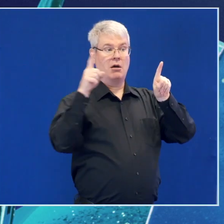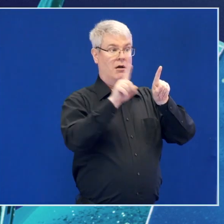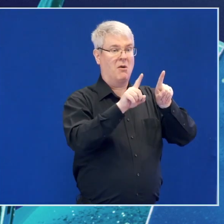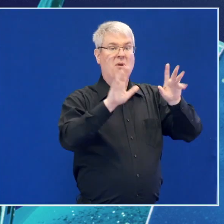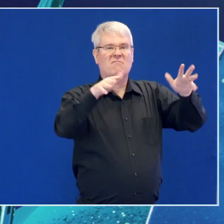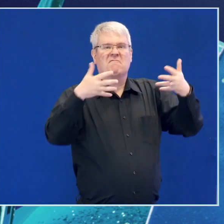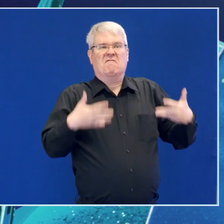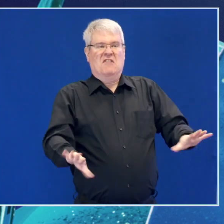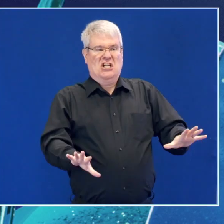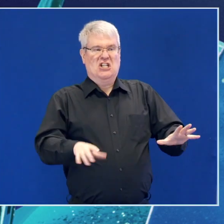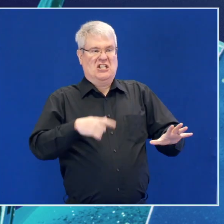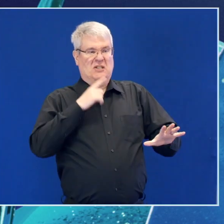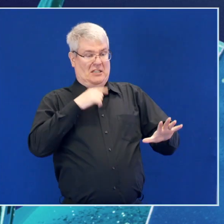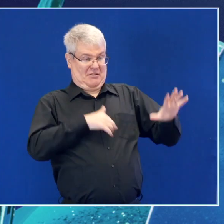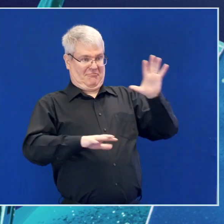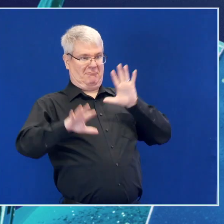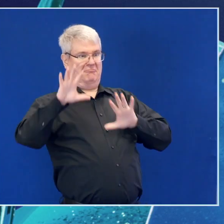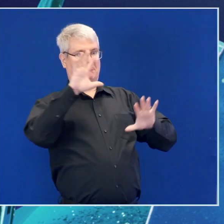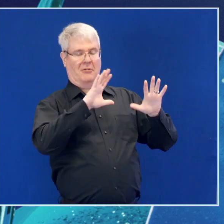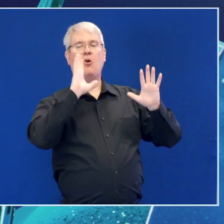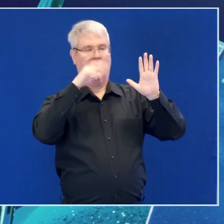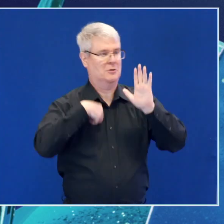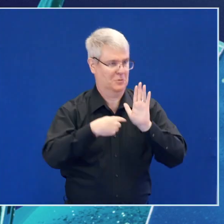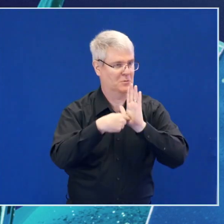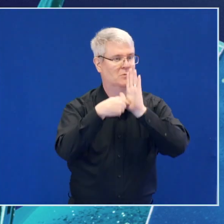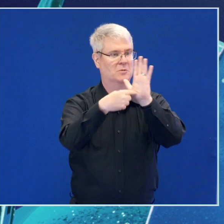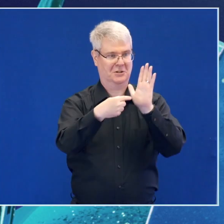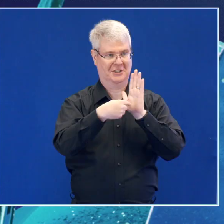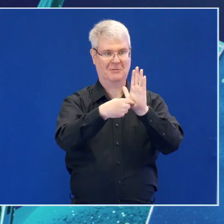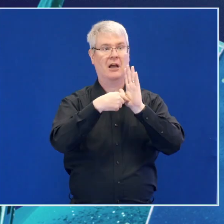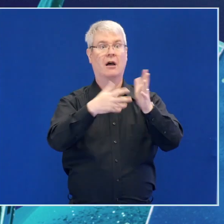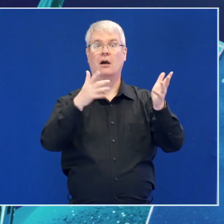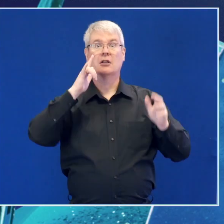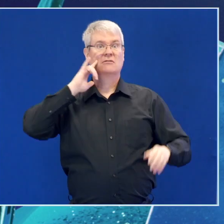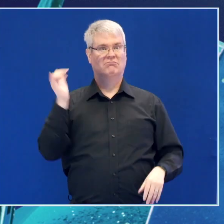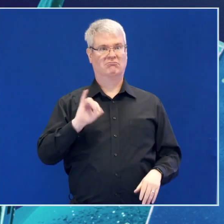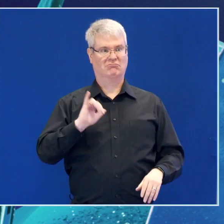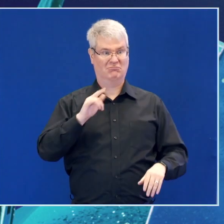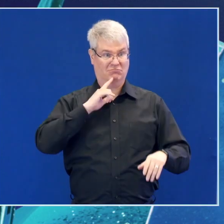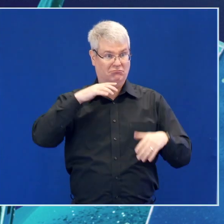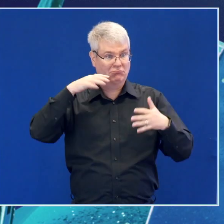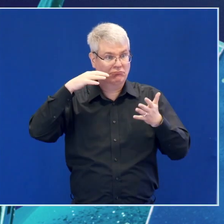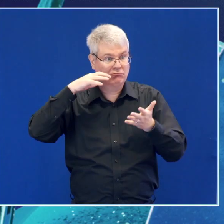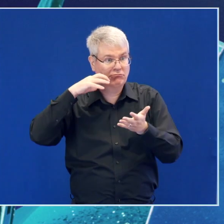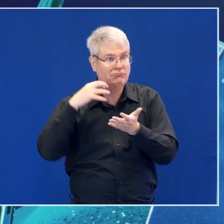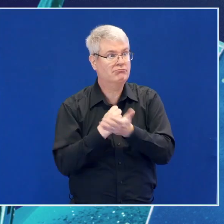And as a result of that kind of motivation, I've gotten involved in Microsoft with our disability employee resource group,